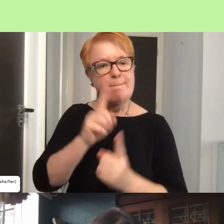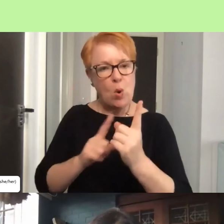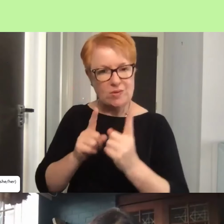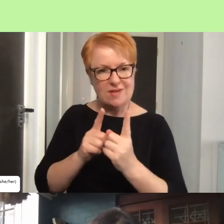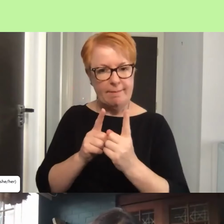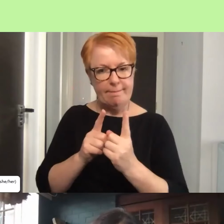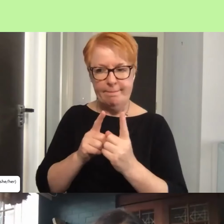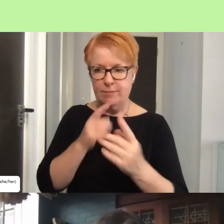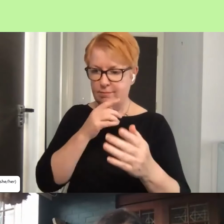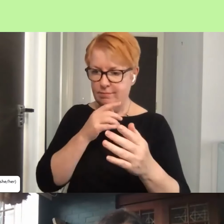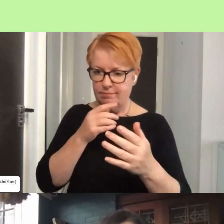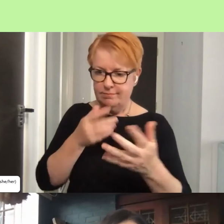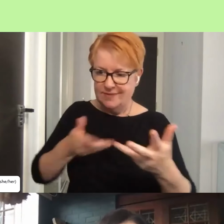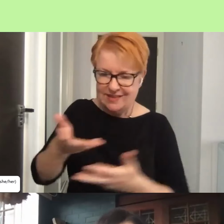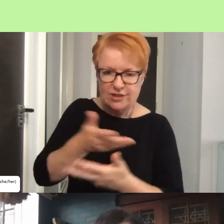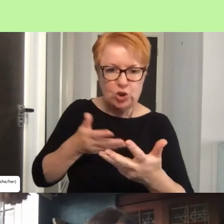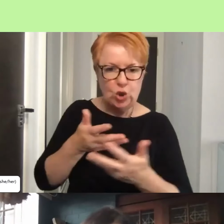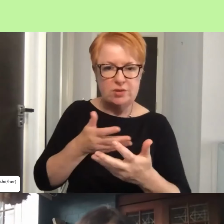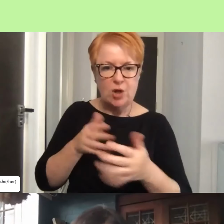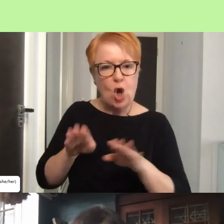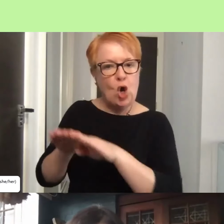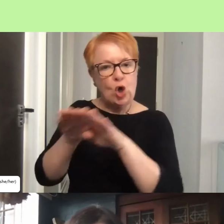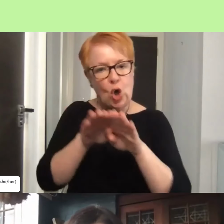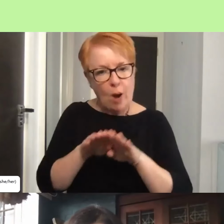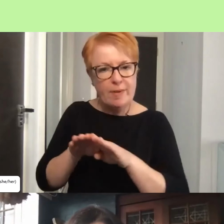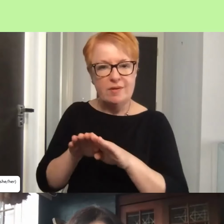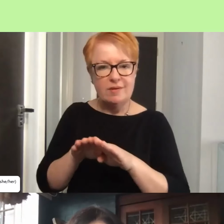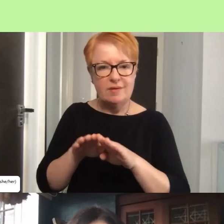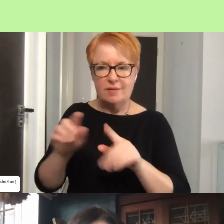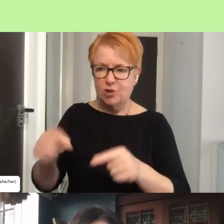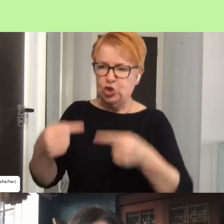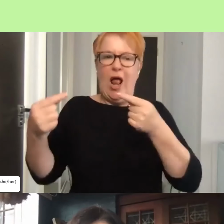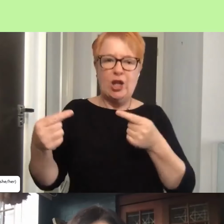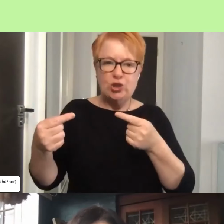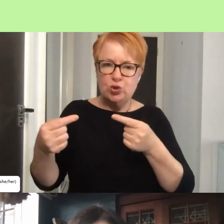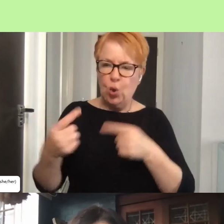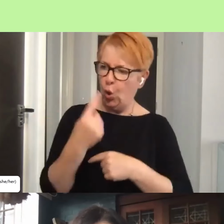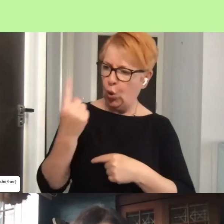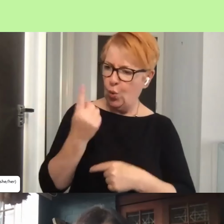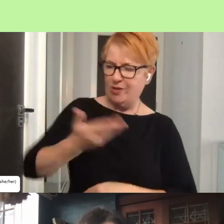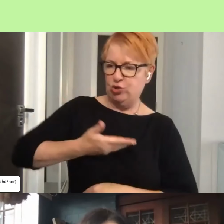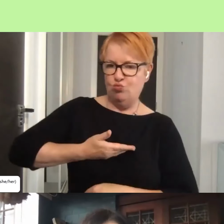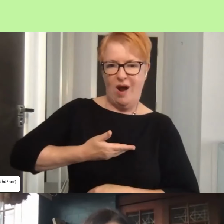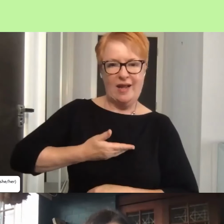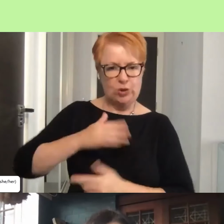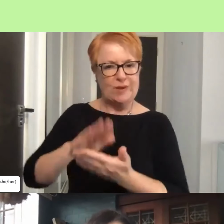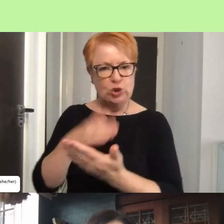and notions about who has the right to interpret things, and whose agendas and interests and